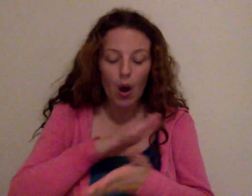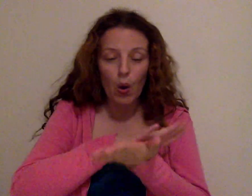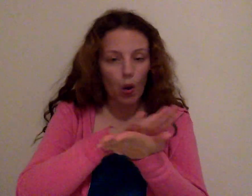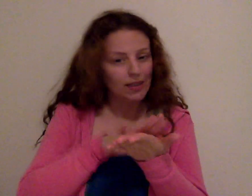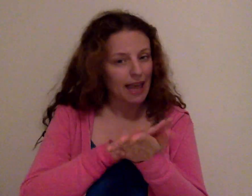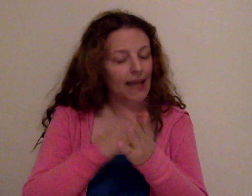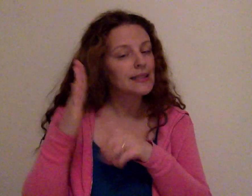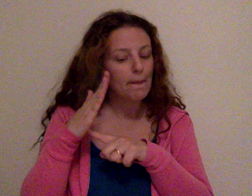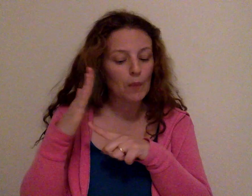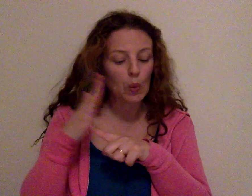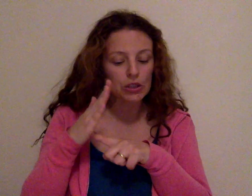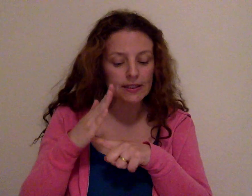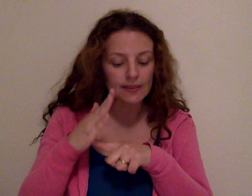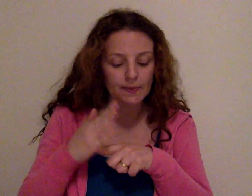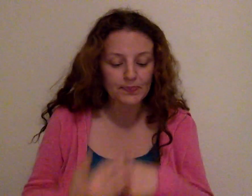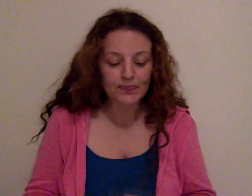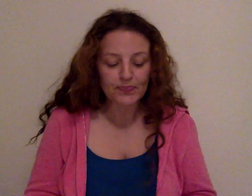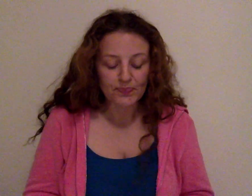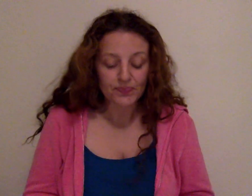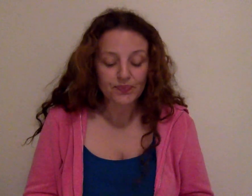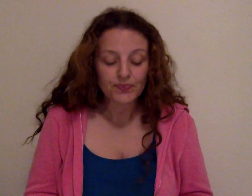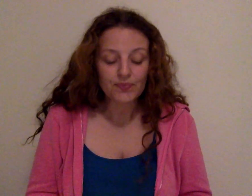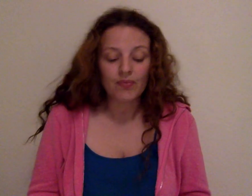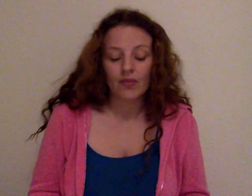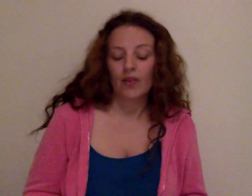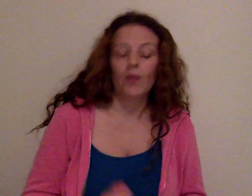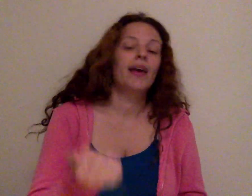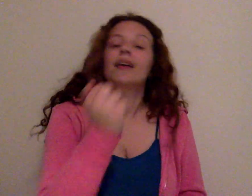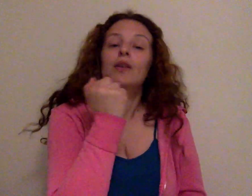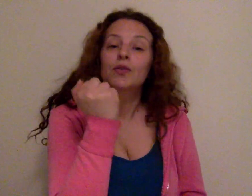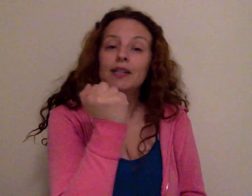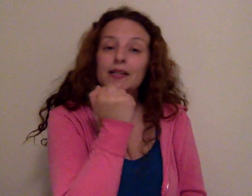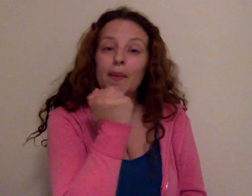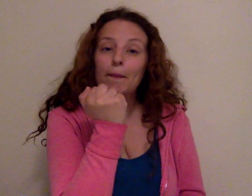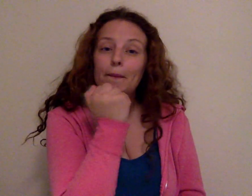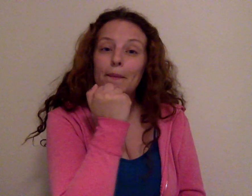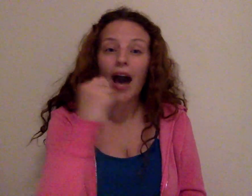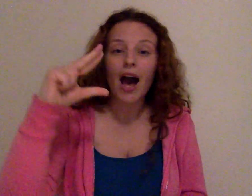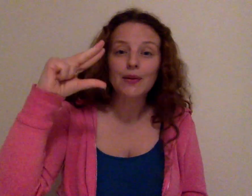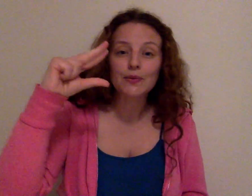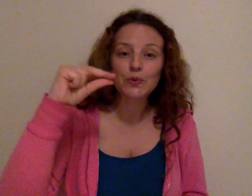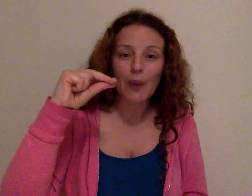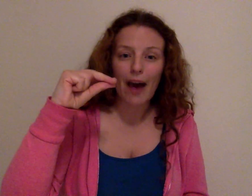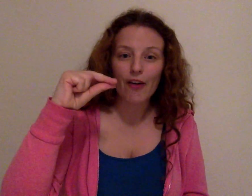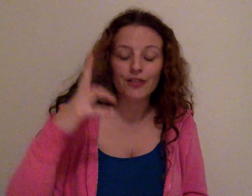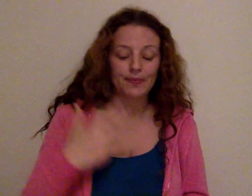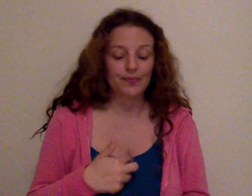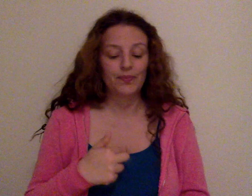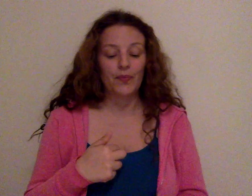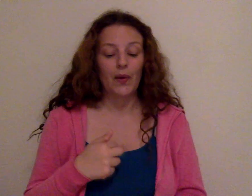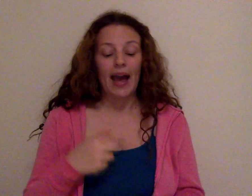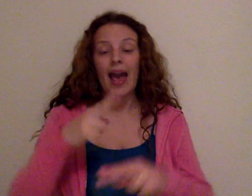Context is important Number 12